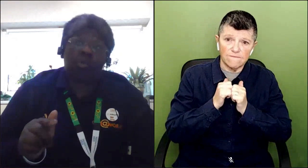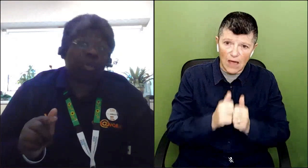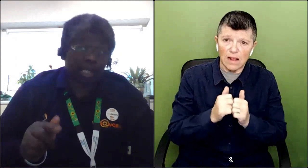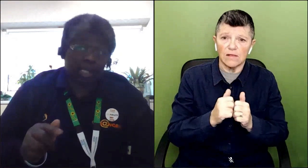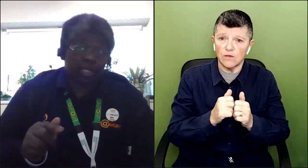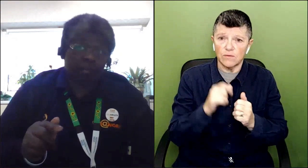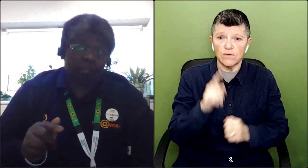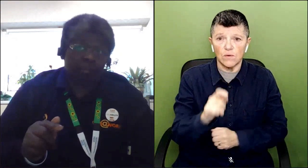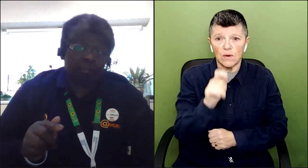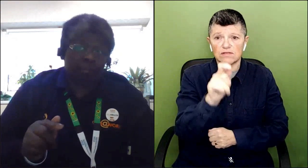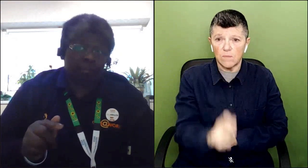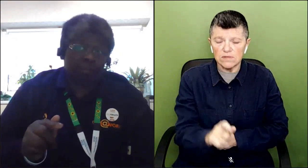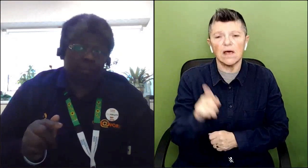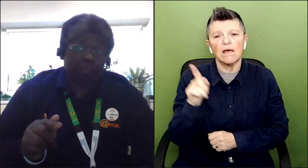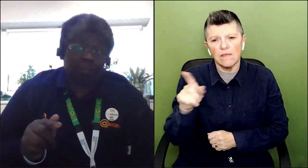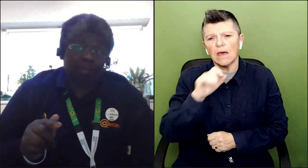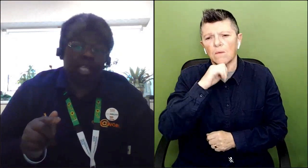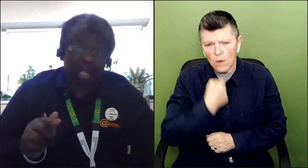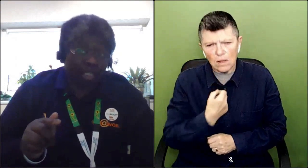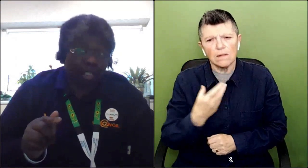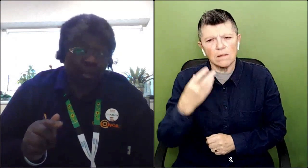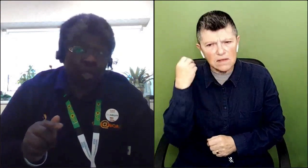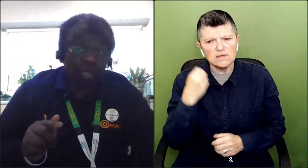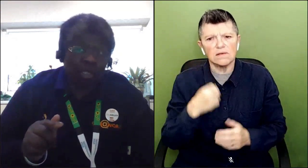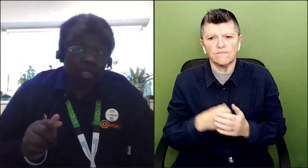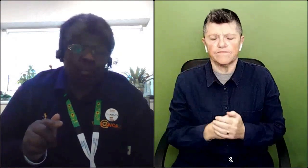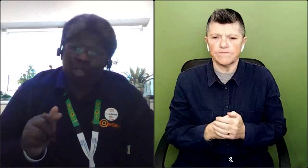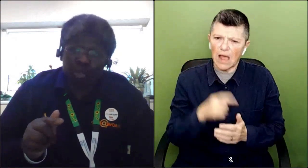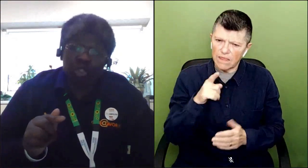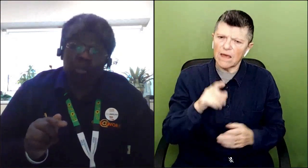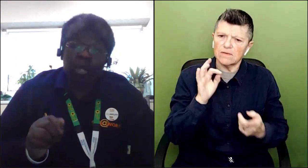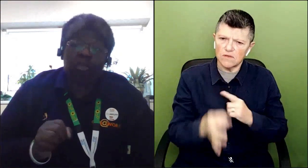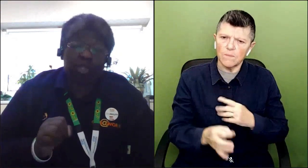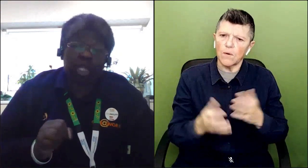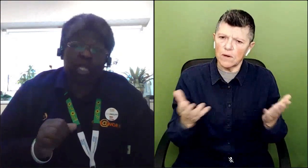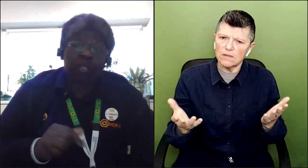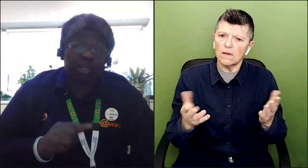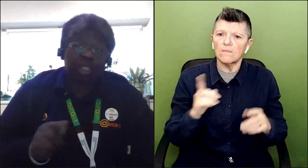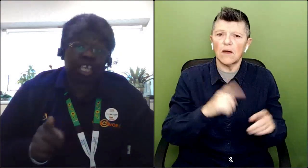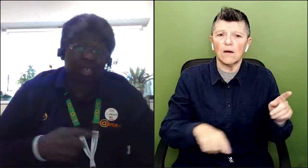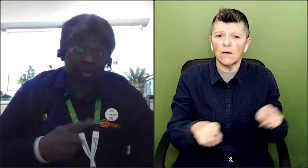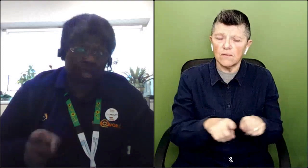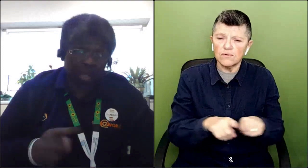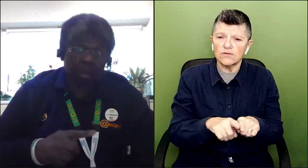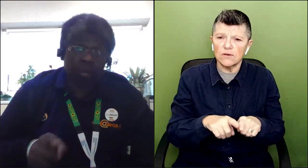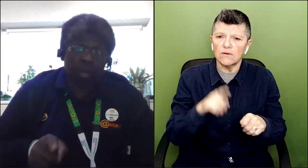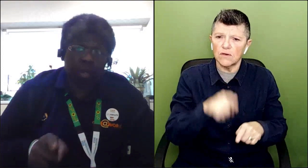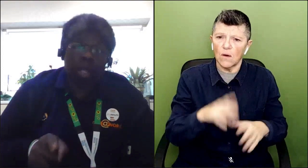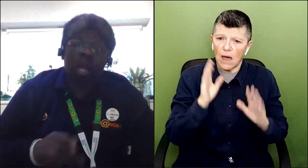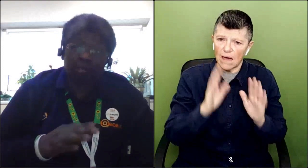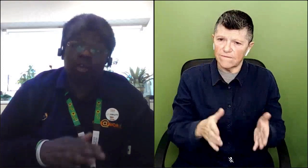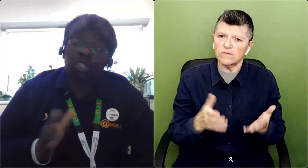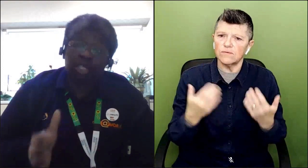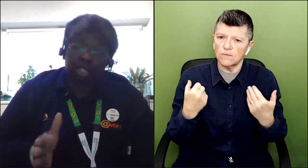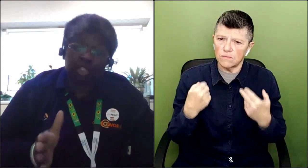they will listen, and that's the point. But it's also about you standing up and saying, look, you know, I've got this condition.